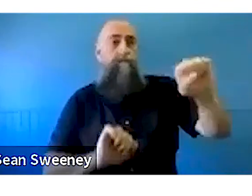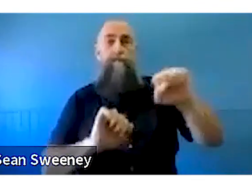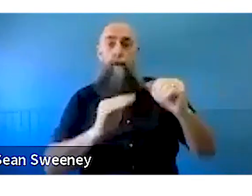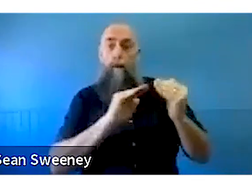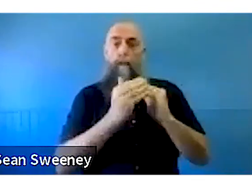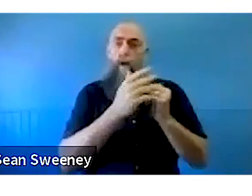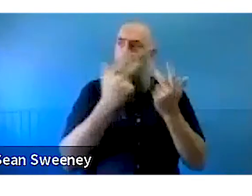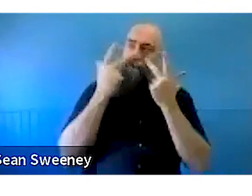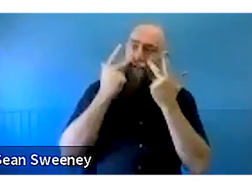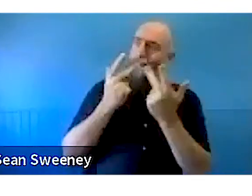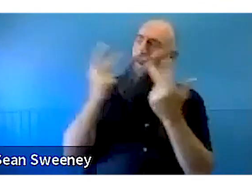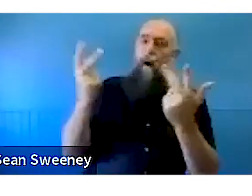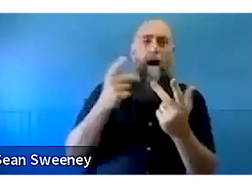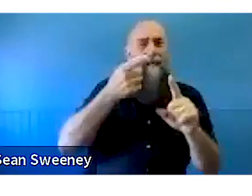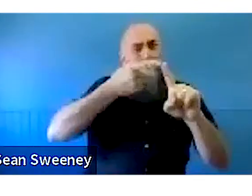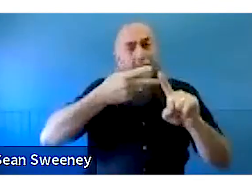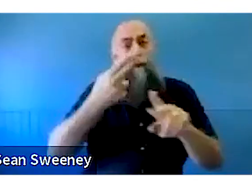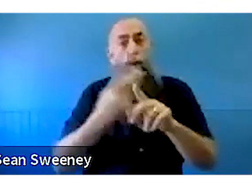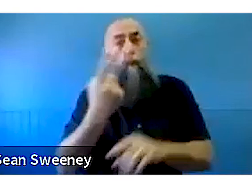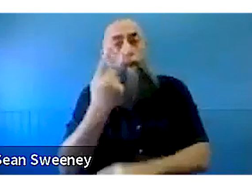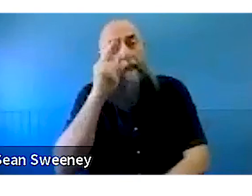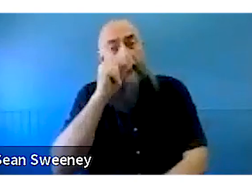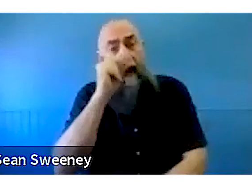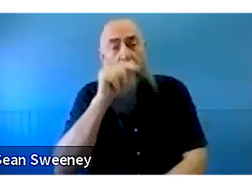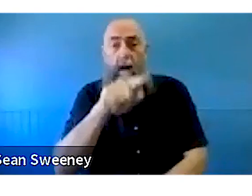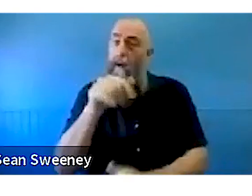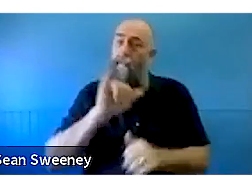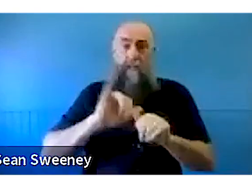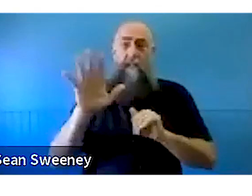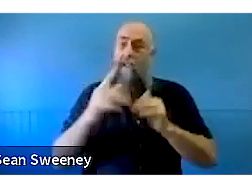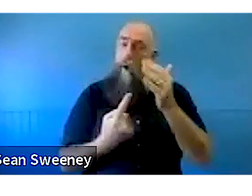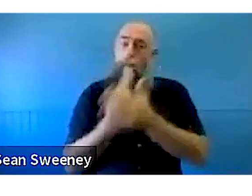Especially young people. These can be great opportunities for young people.